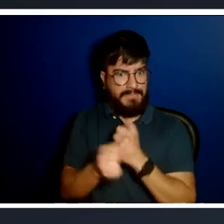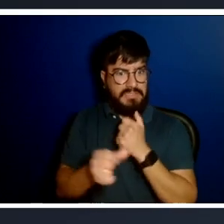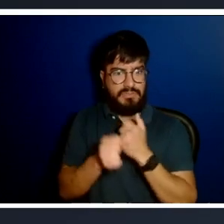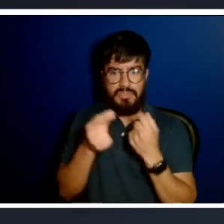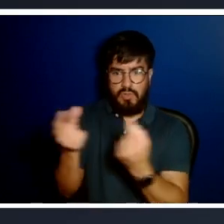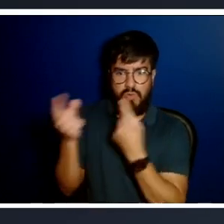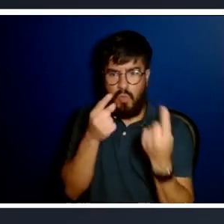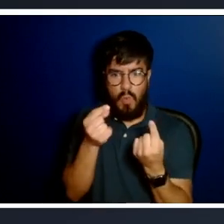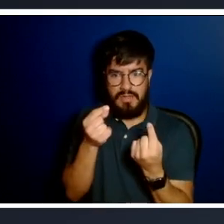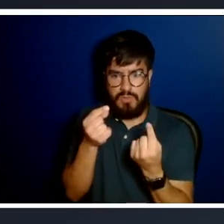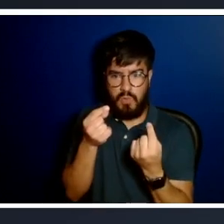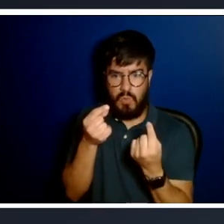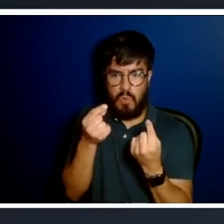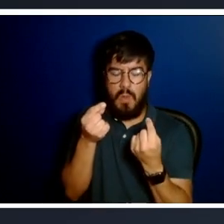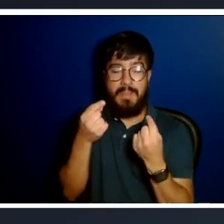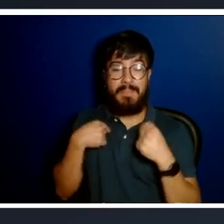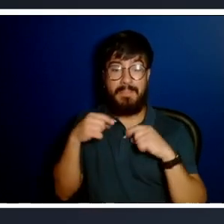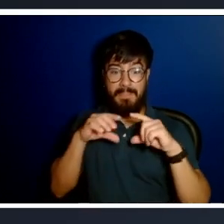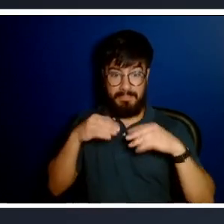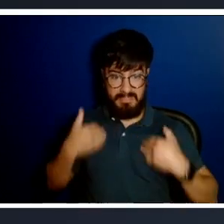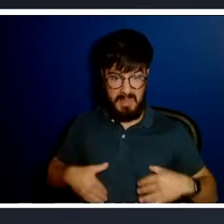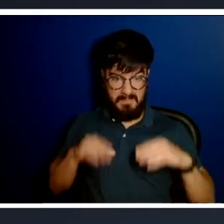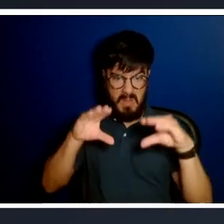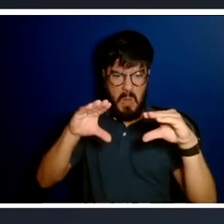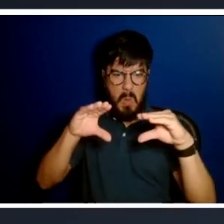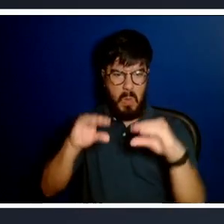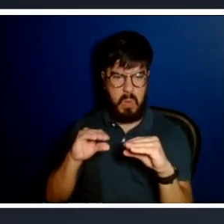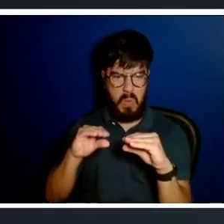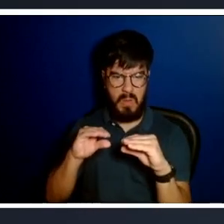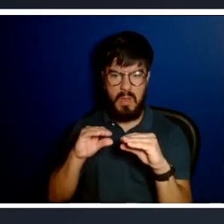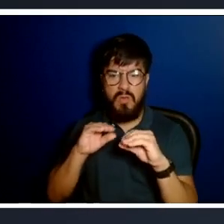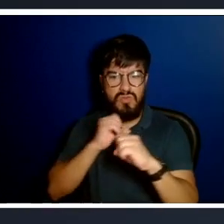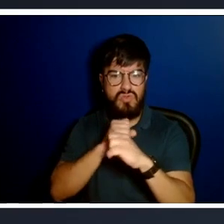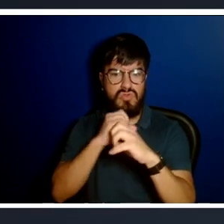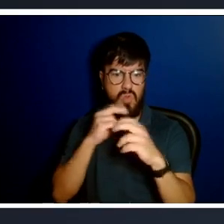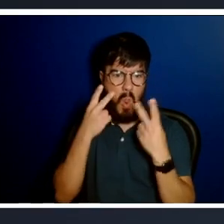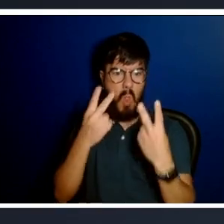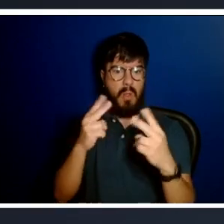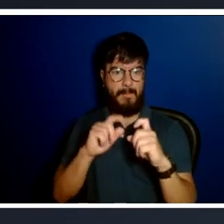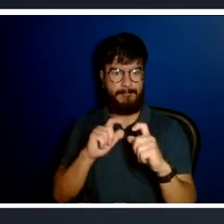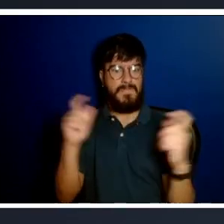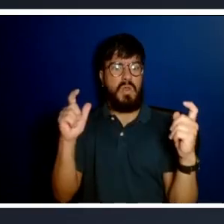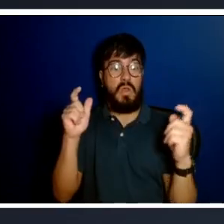their body to look bigger. They might show you their tail so that you bite their tail instead.